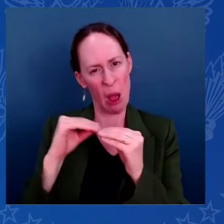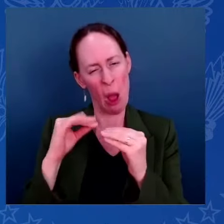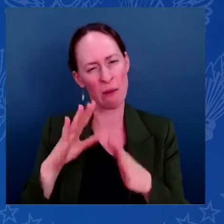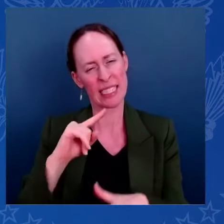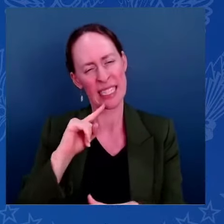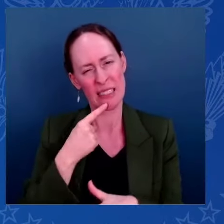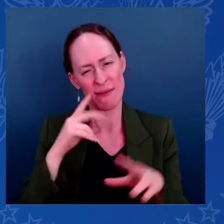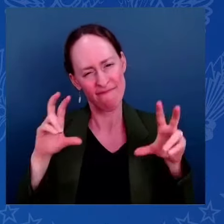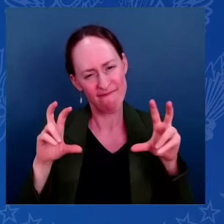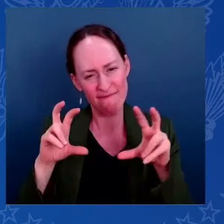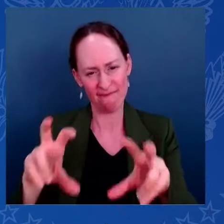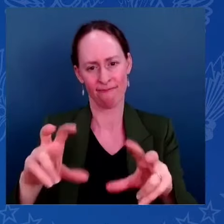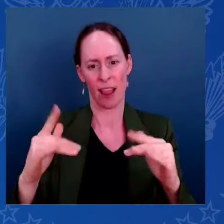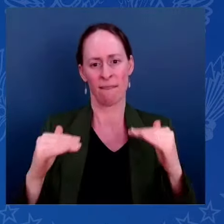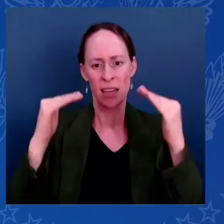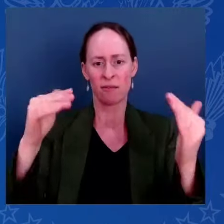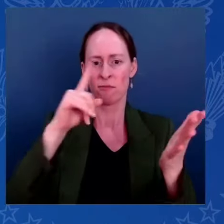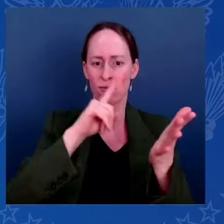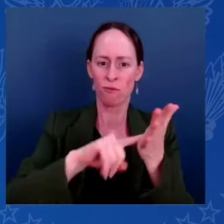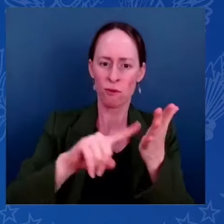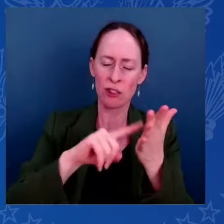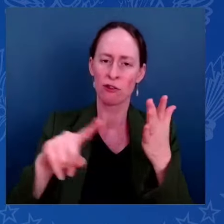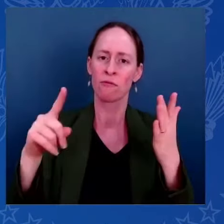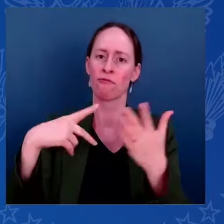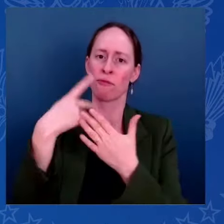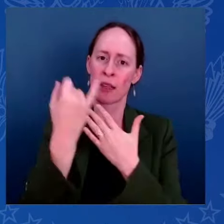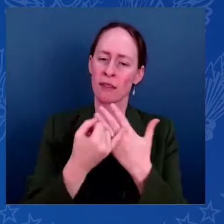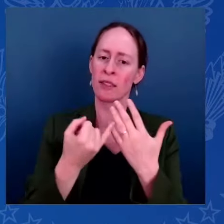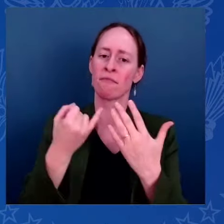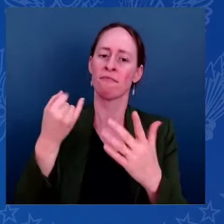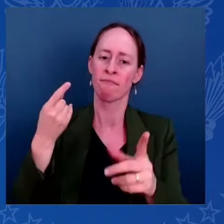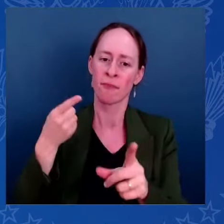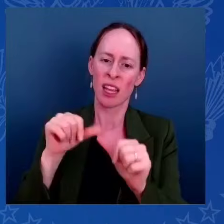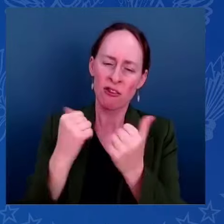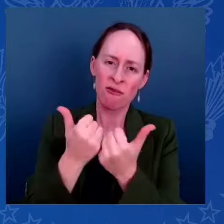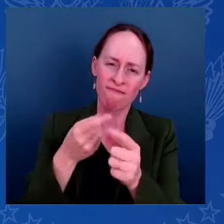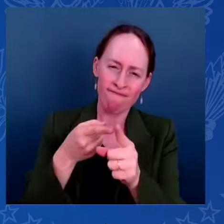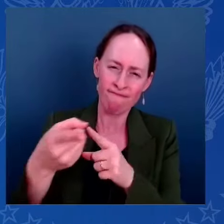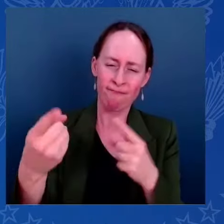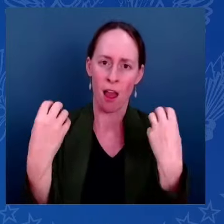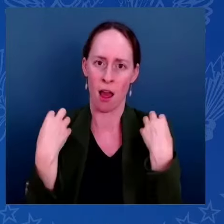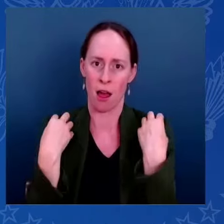the elected officials here know, it's not new. It's -- there's an outfit called DARPA,